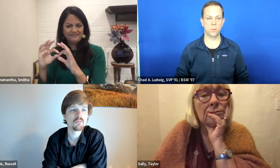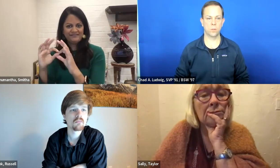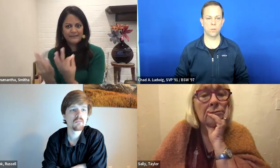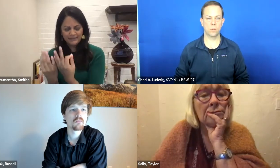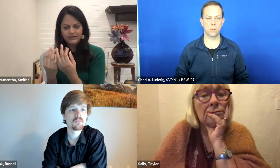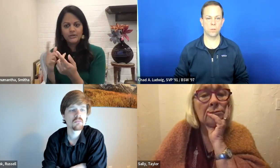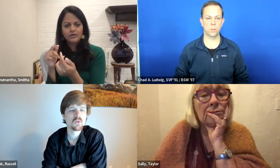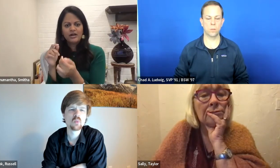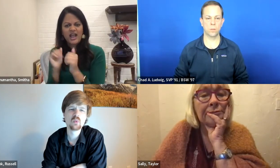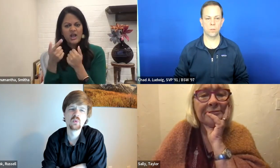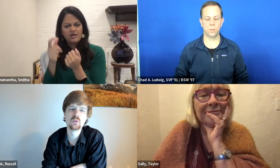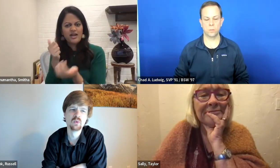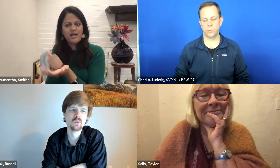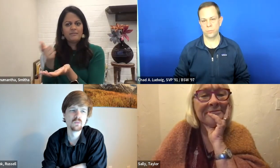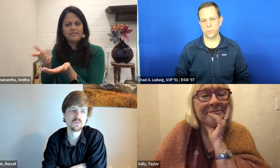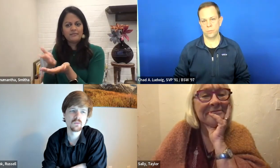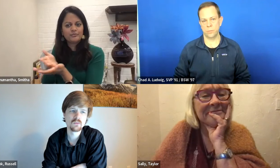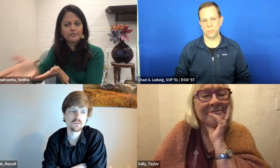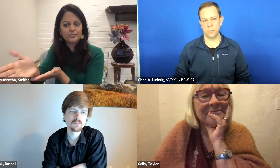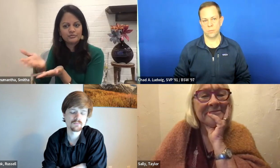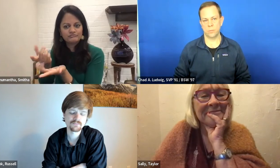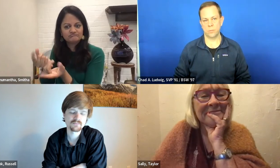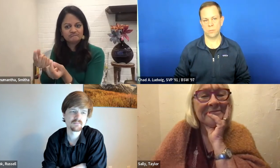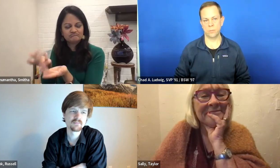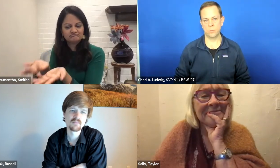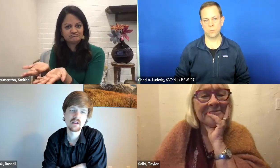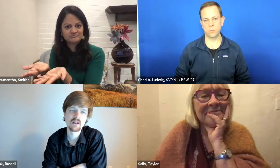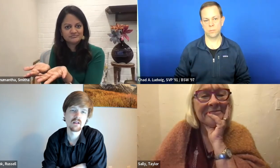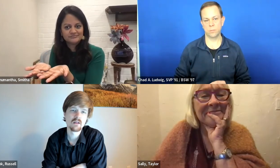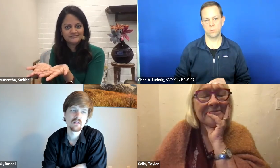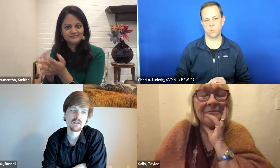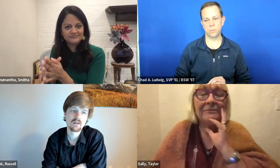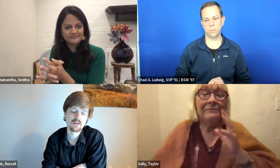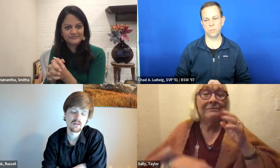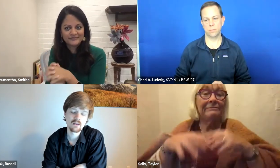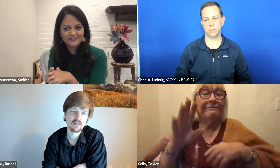who don't have family to support them? How can we help them through their journey?